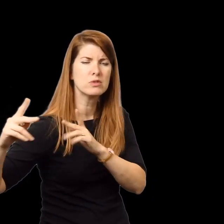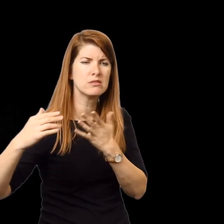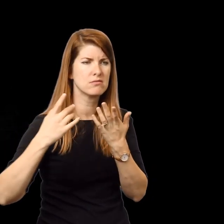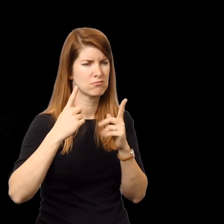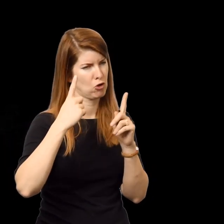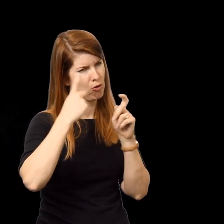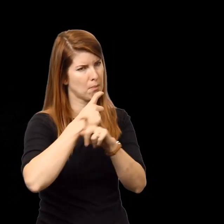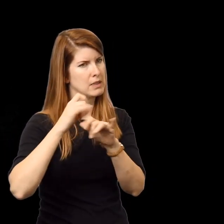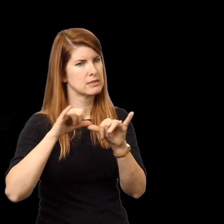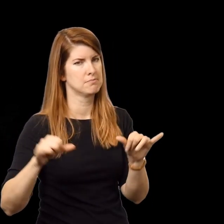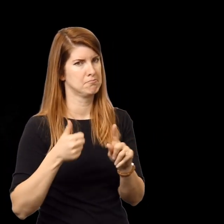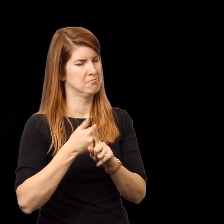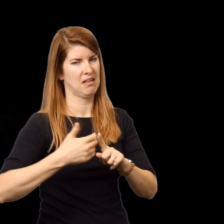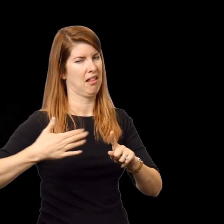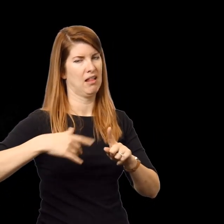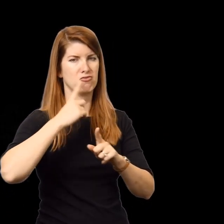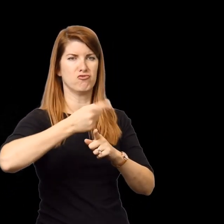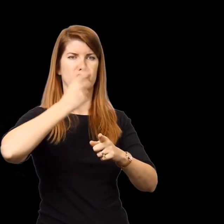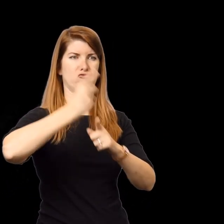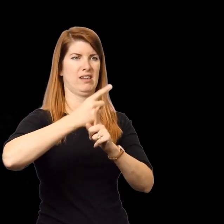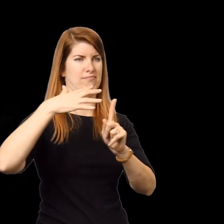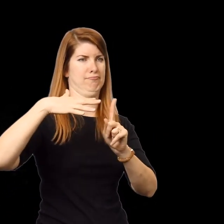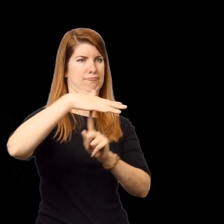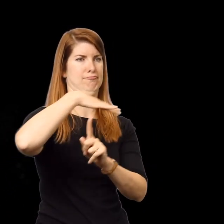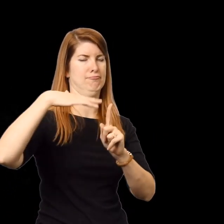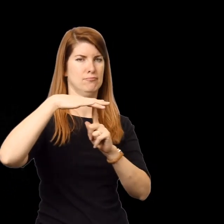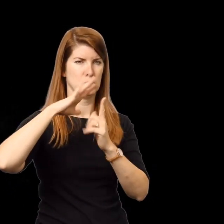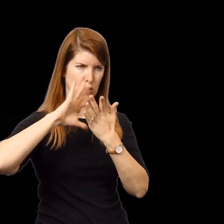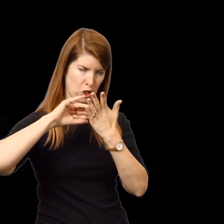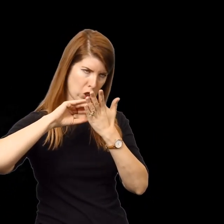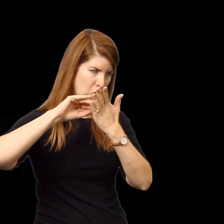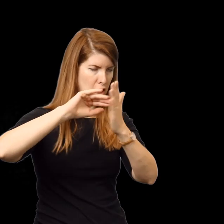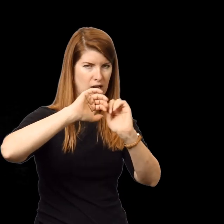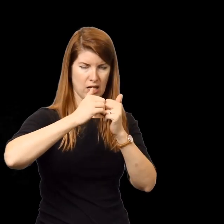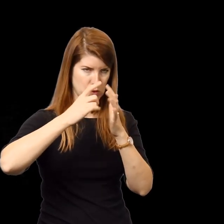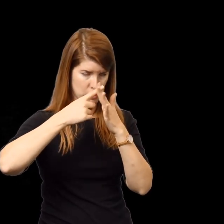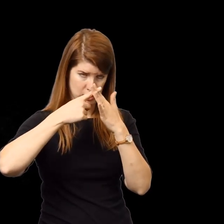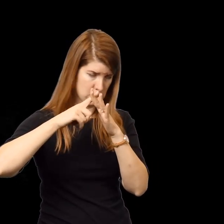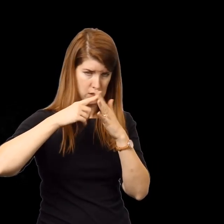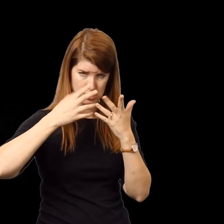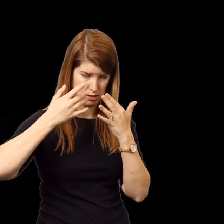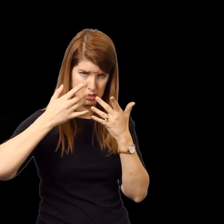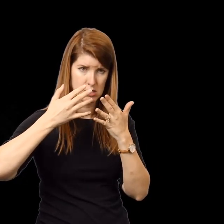this complex system hasn't had the right conditions to help it emerge to be able